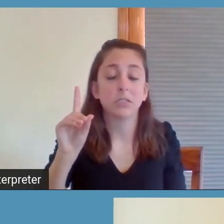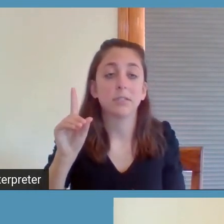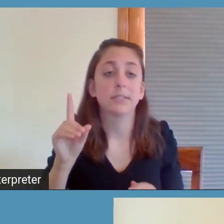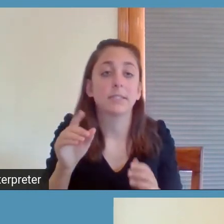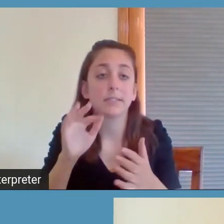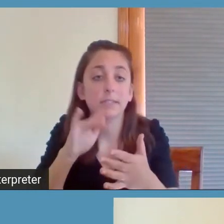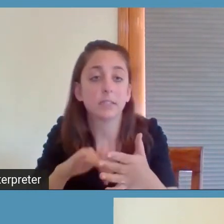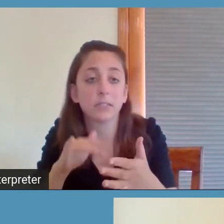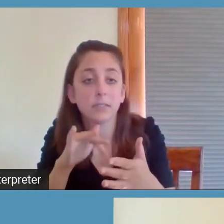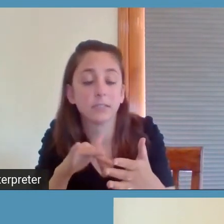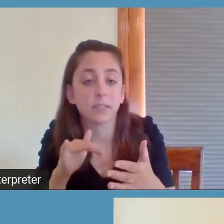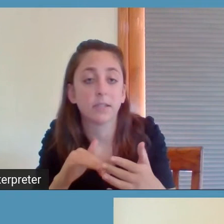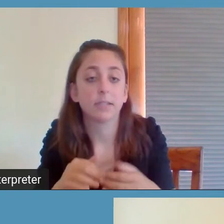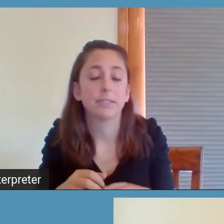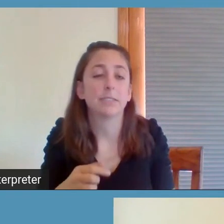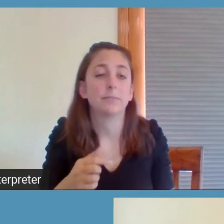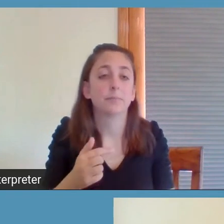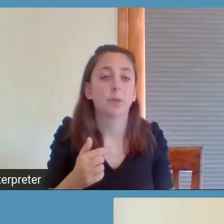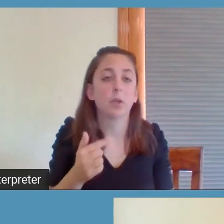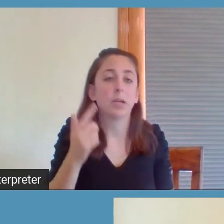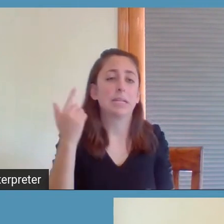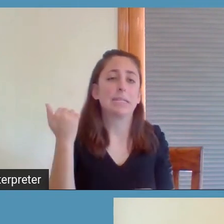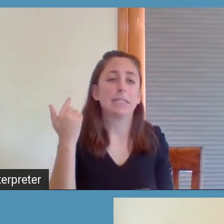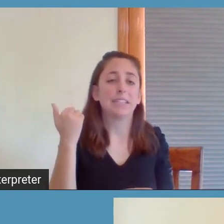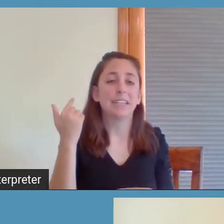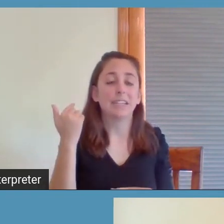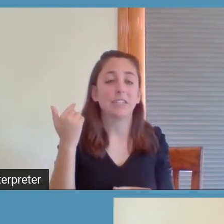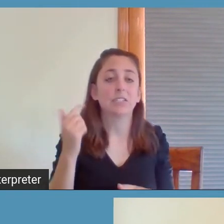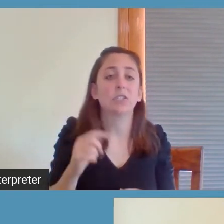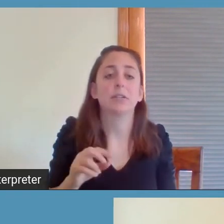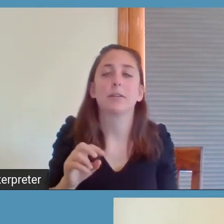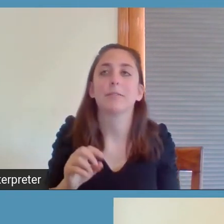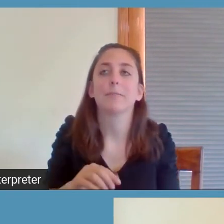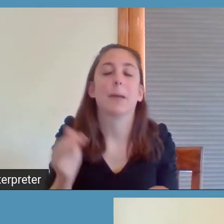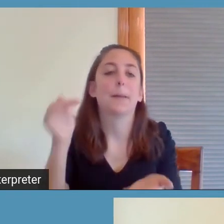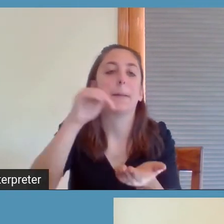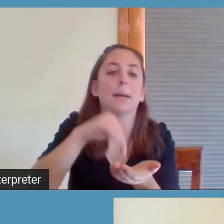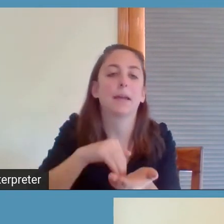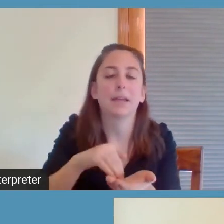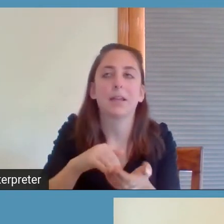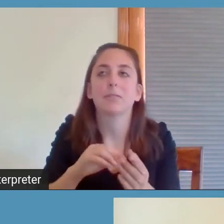that i go back into year and a half go back into second life for example but then i the skills that